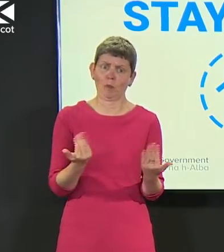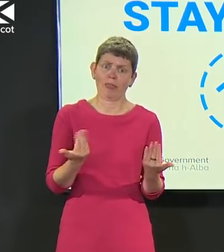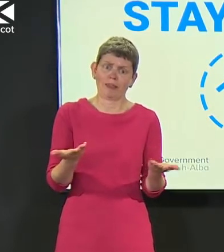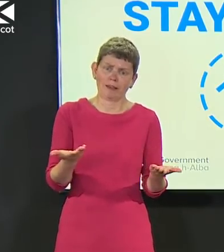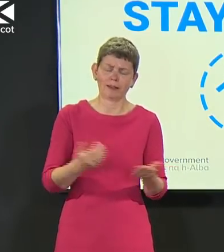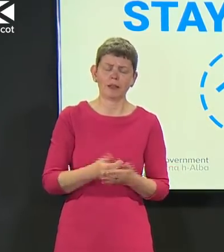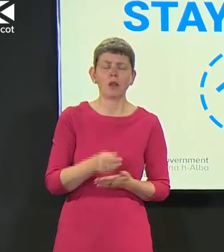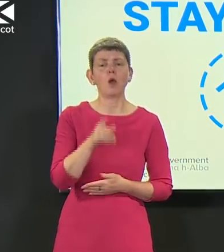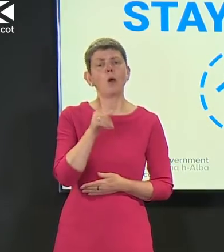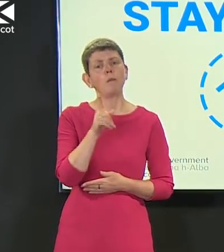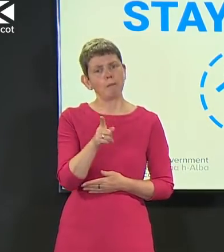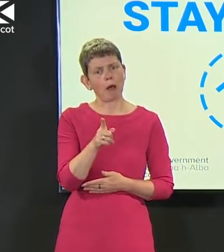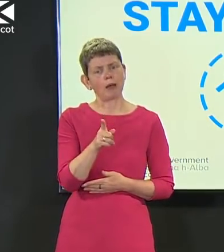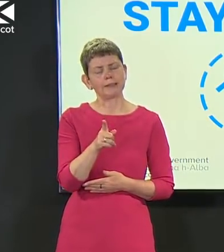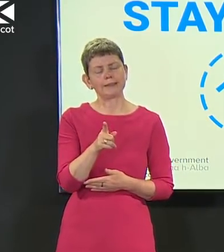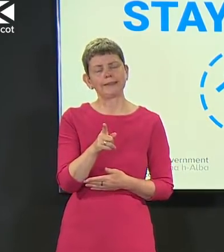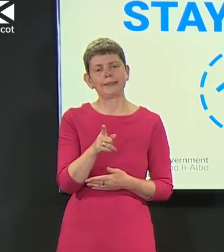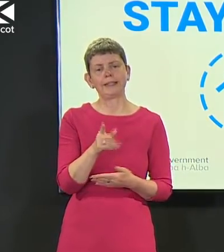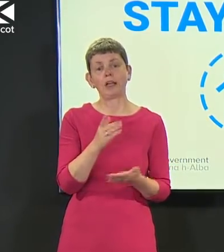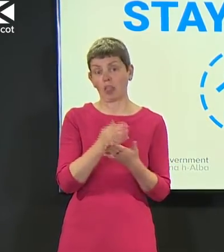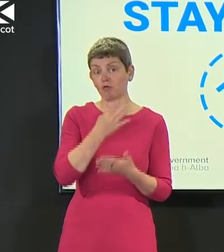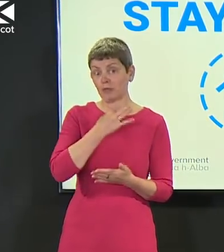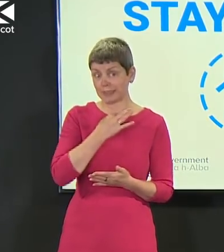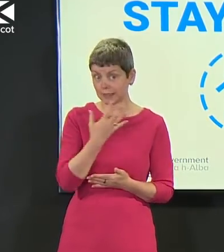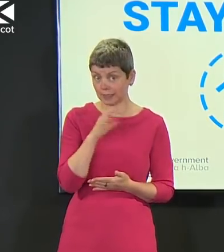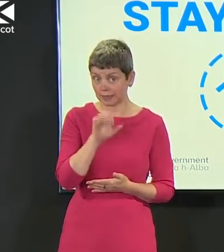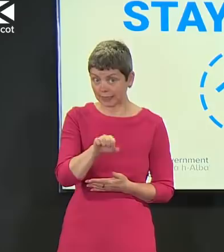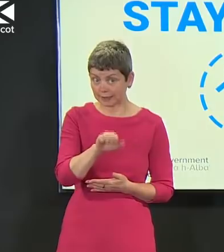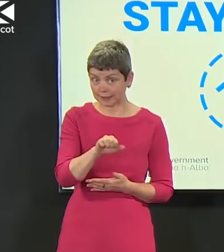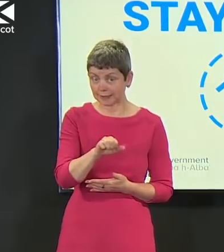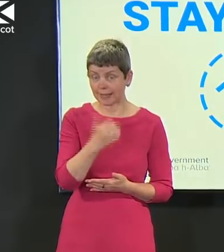zero risk things we do in the face of an infectious virus but the least risky thing